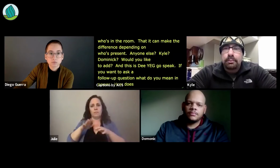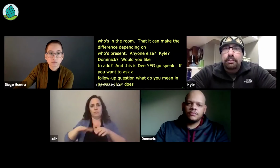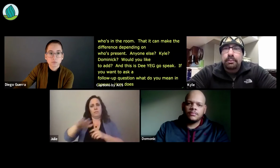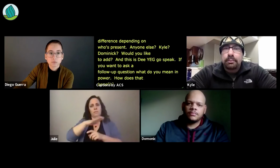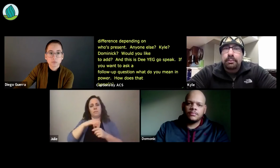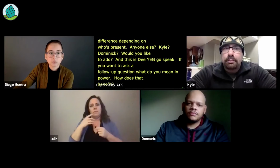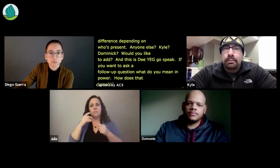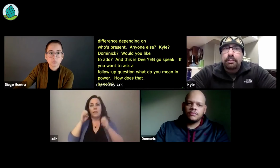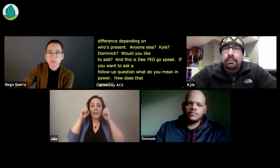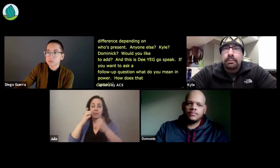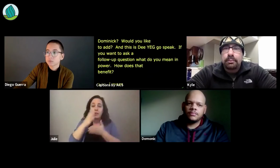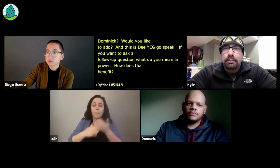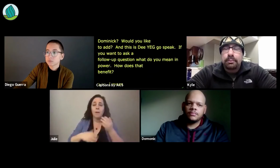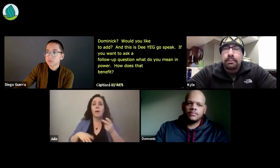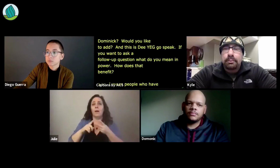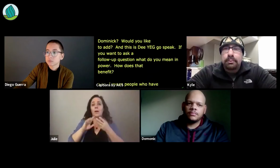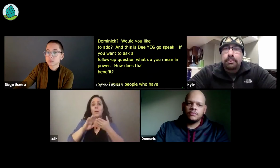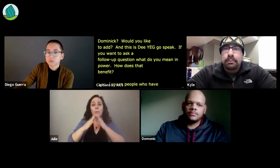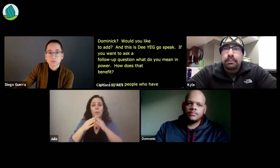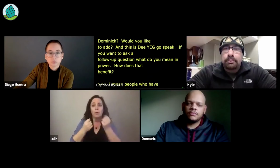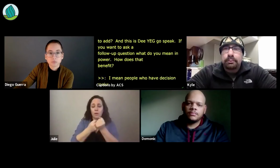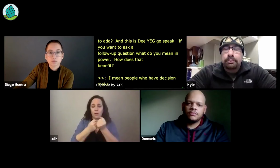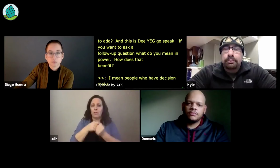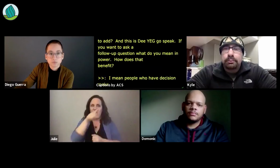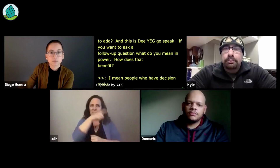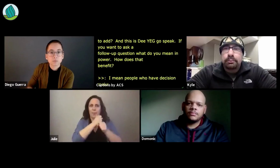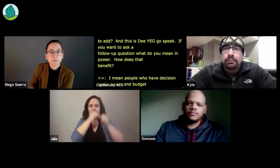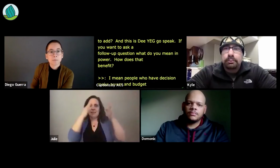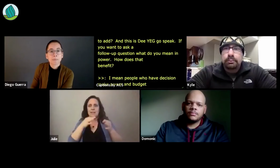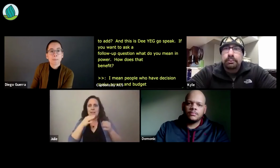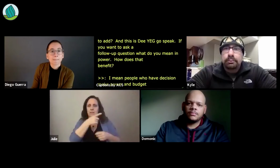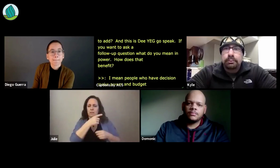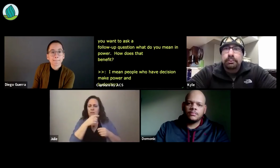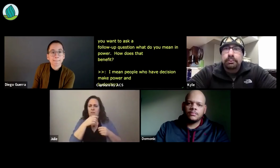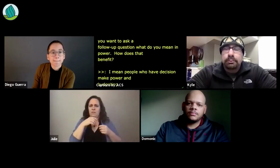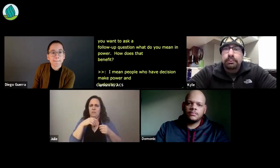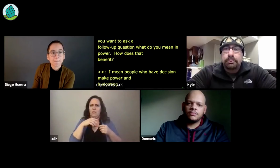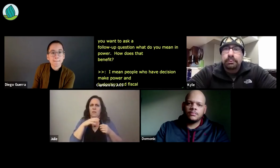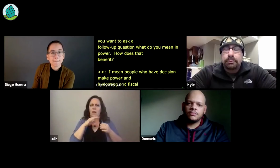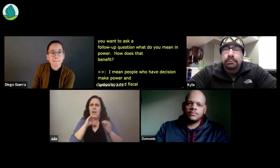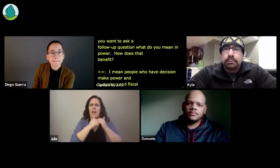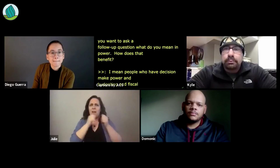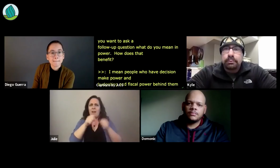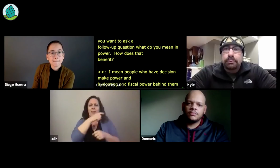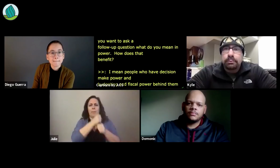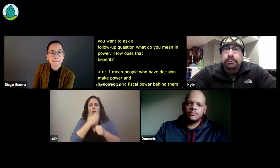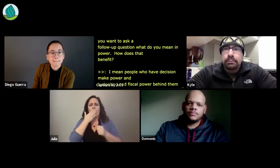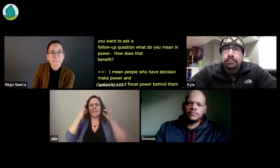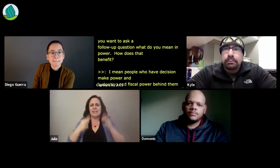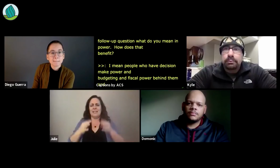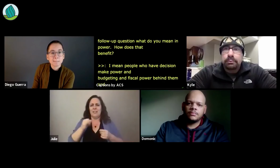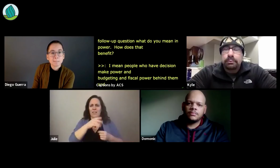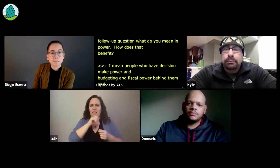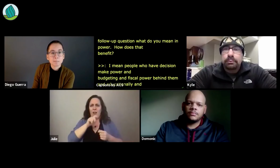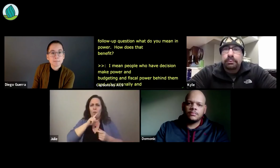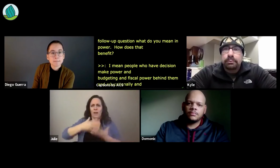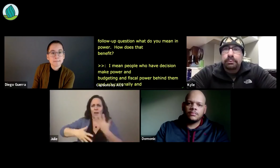fiscal power behind them maybe educationally and community wise, but they're making the decisions. And how can they make a good decision if they're not really